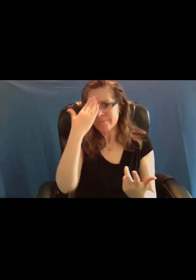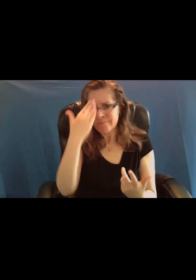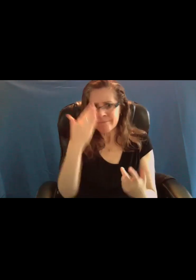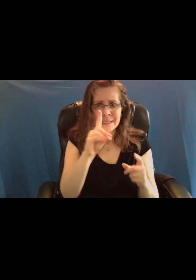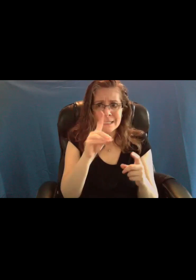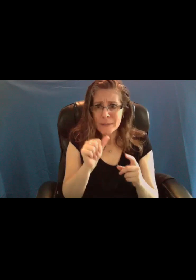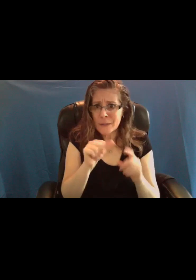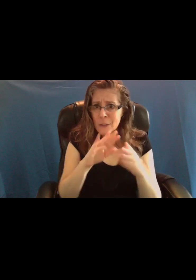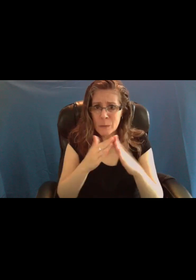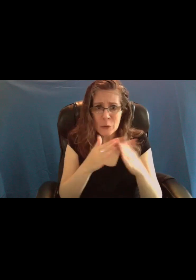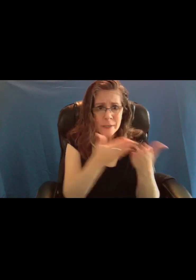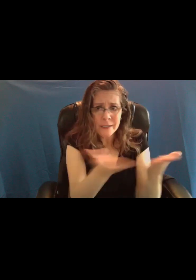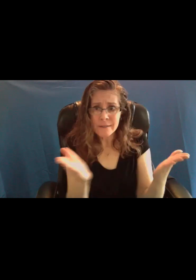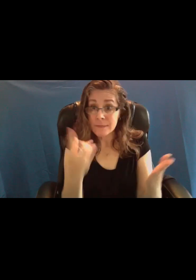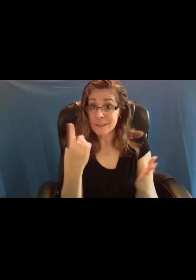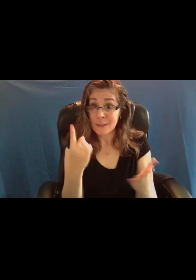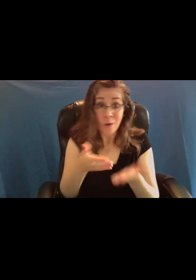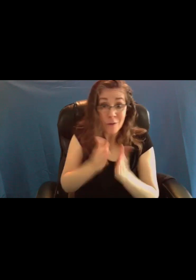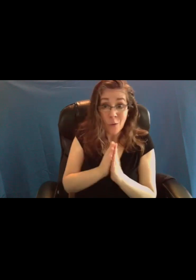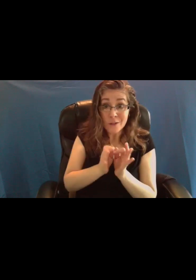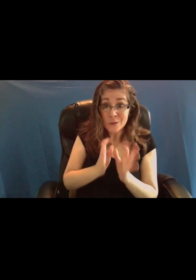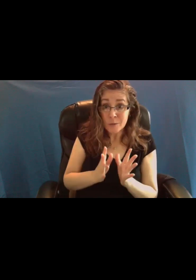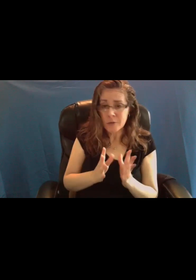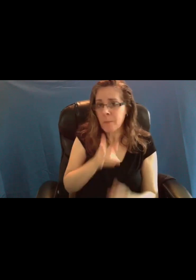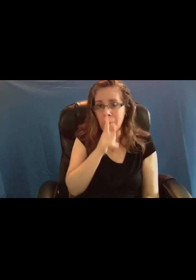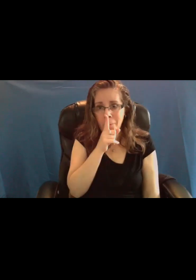whether or not someone asks us, we think there's an expectation